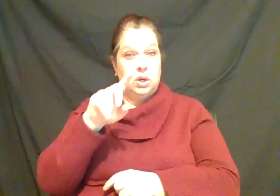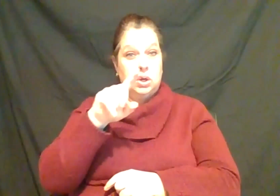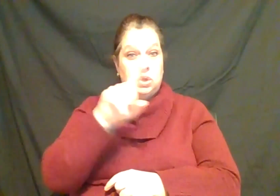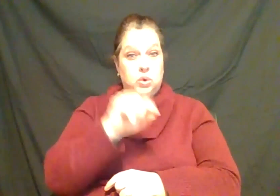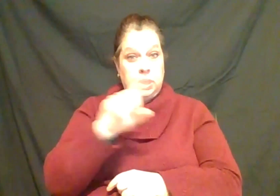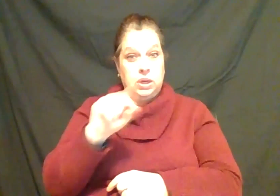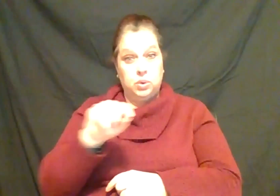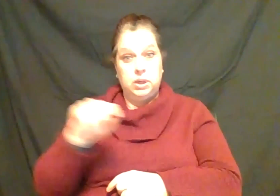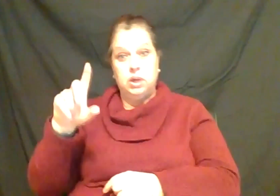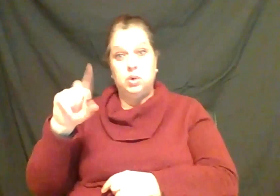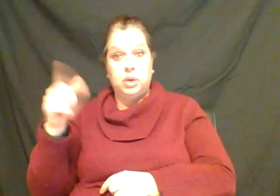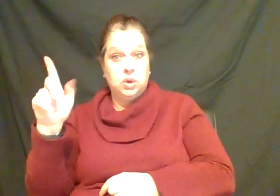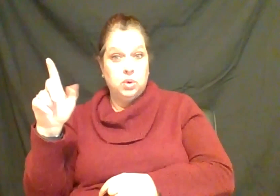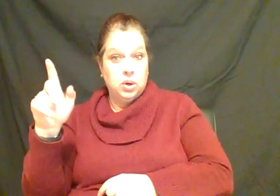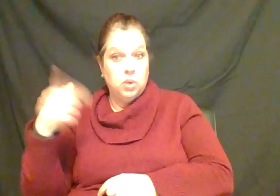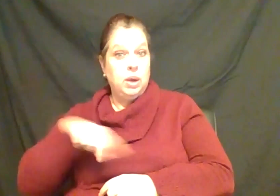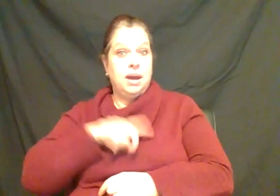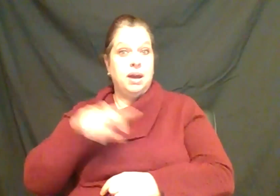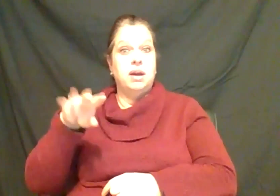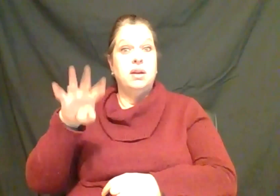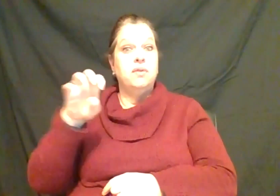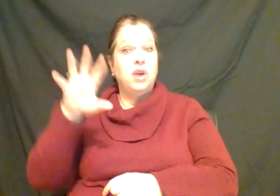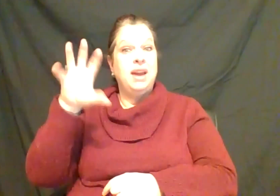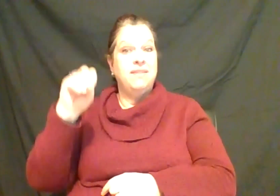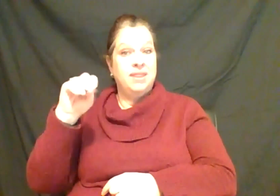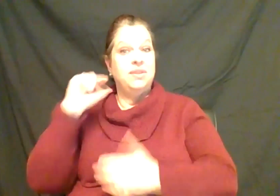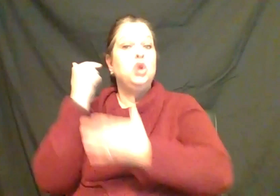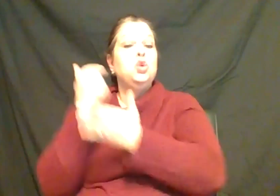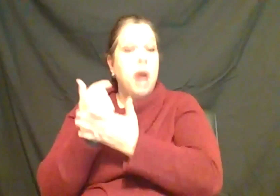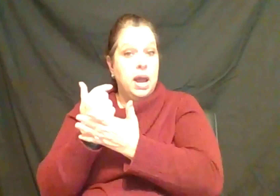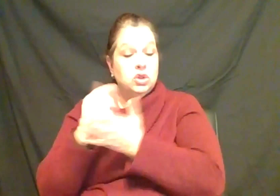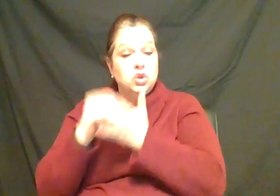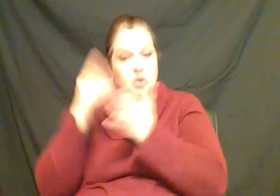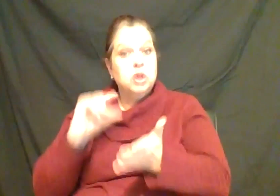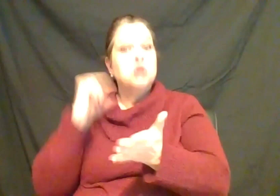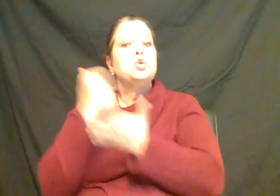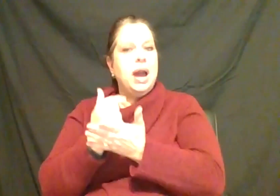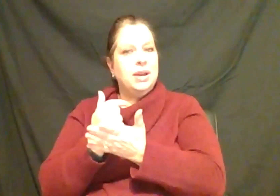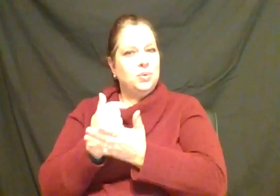we had 450 students graduate in january i believe this year we were somewhere around 100